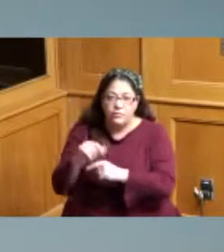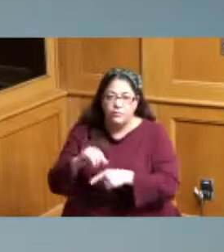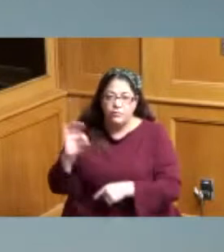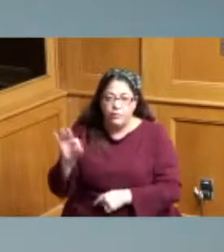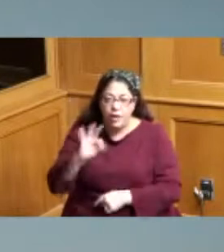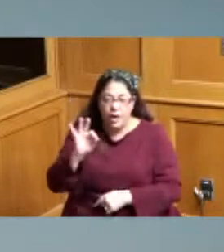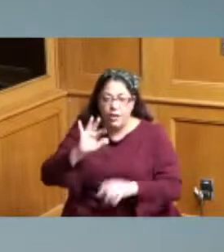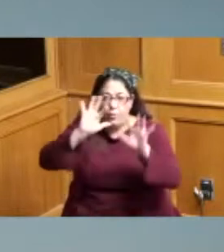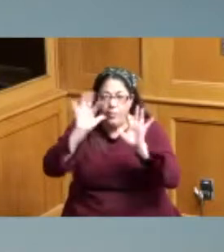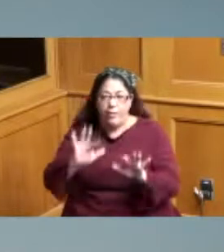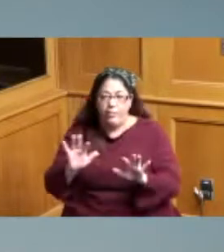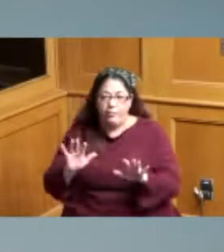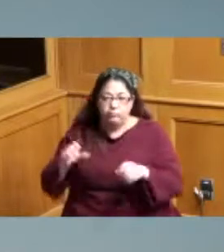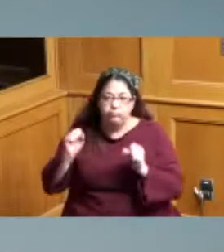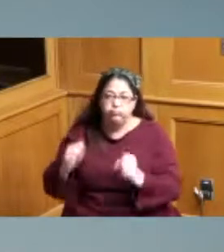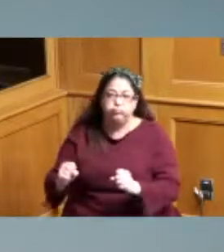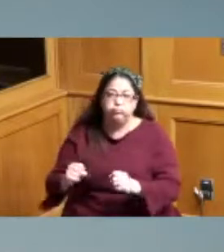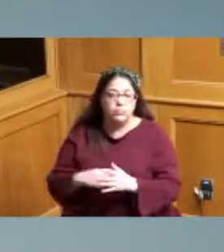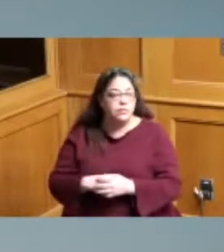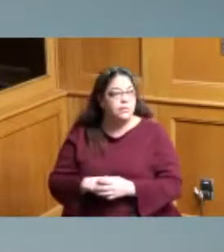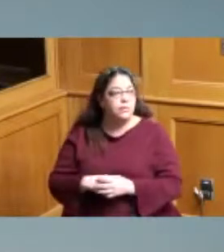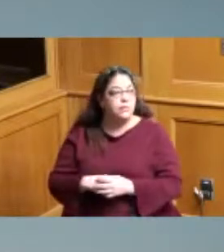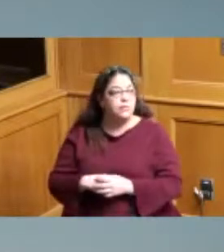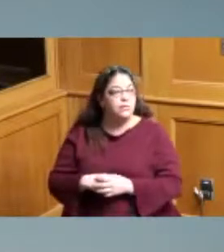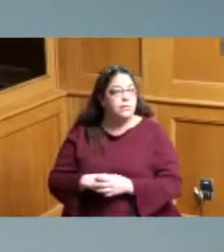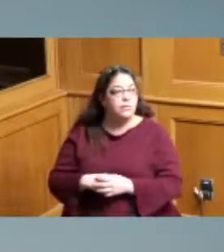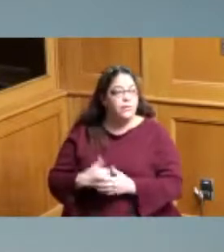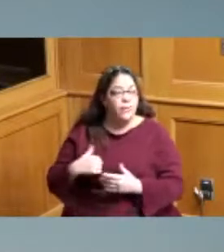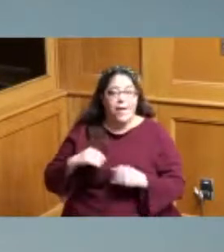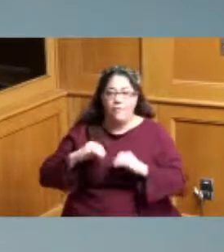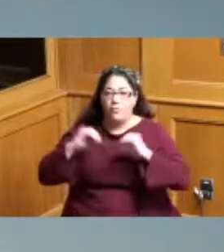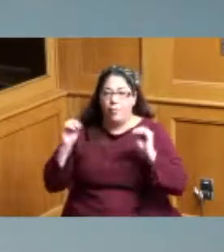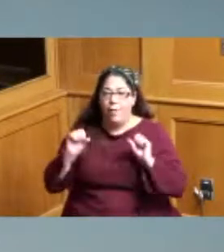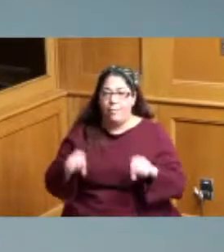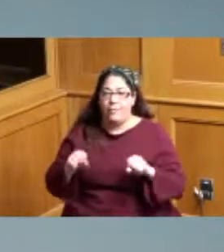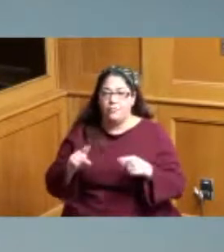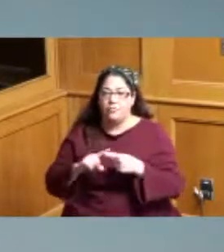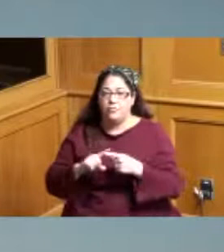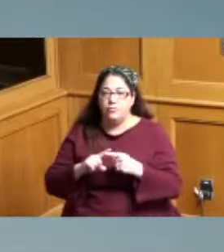we currently as the Board is aware do not have the ability at this point to do virtual meetings